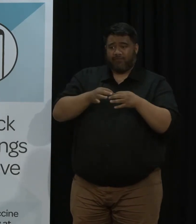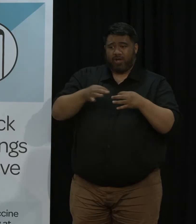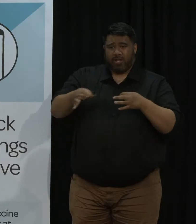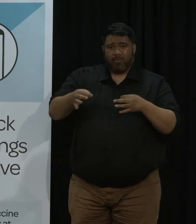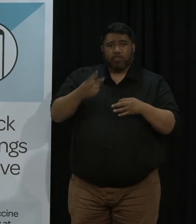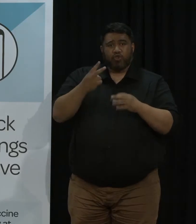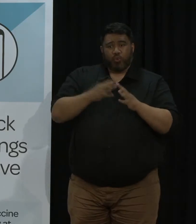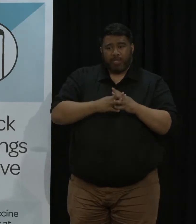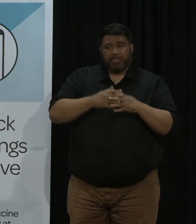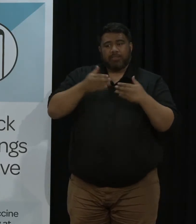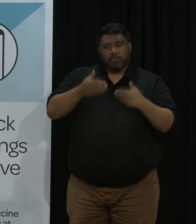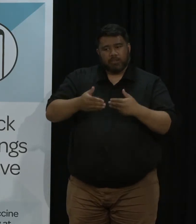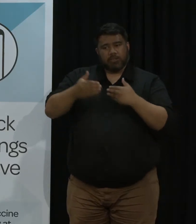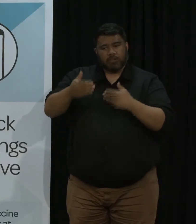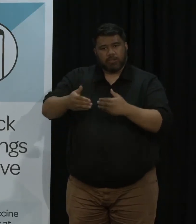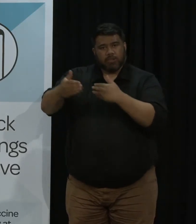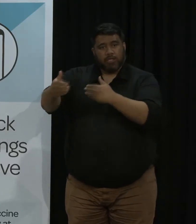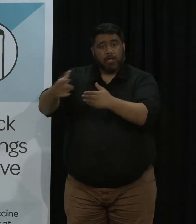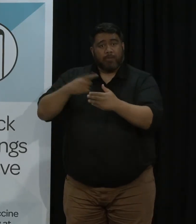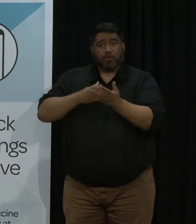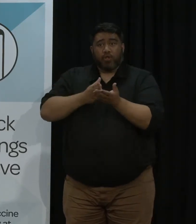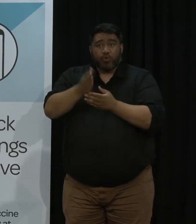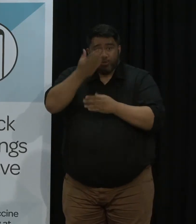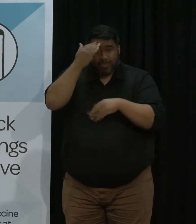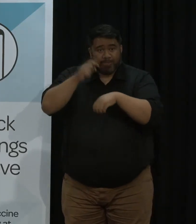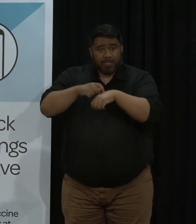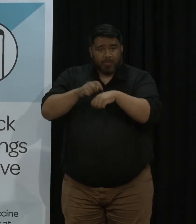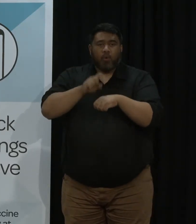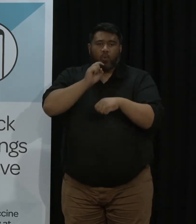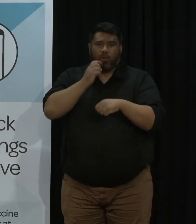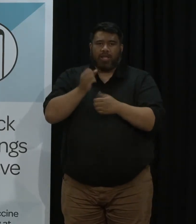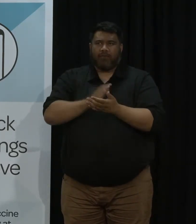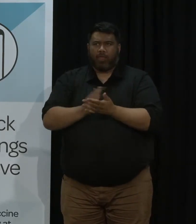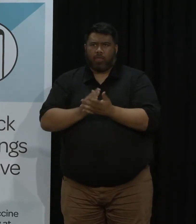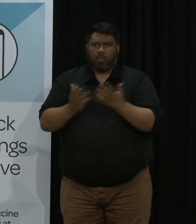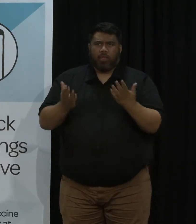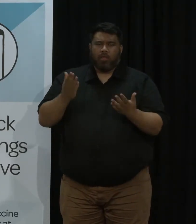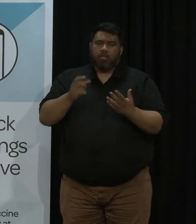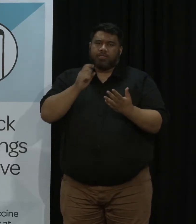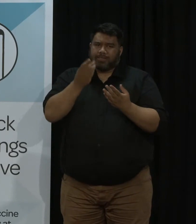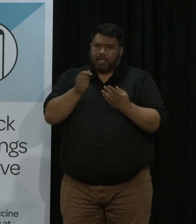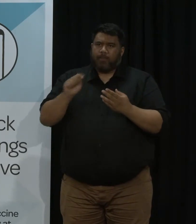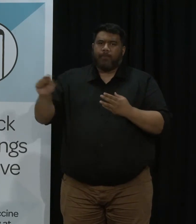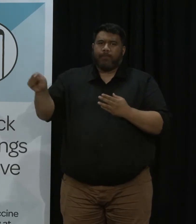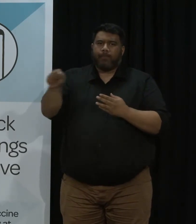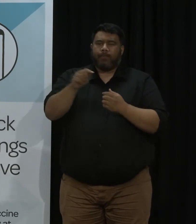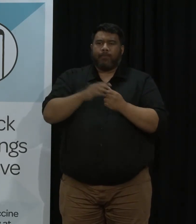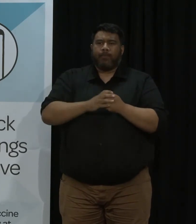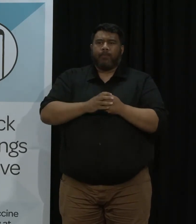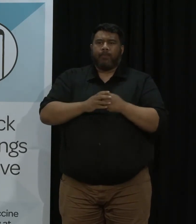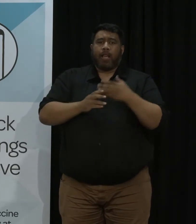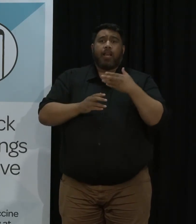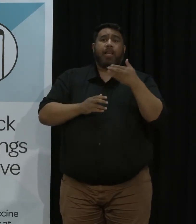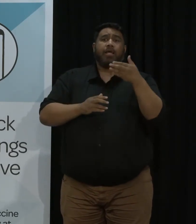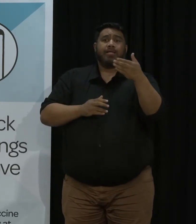for them. The entire reason that we set up that transition support